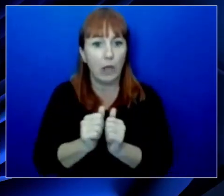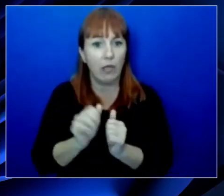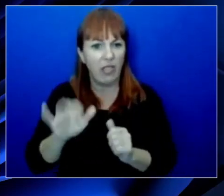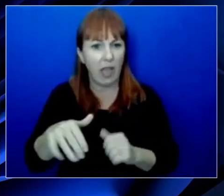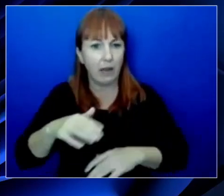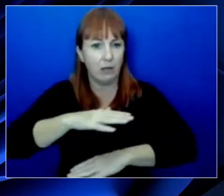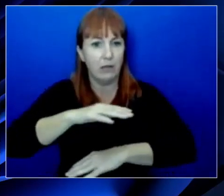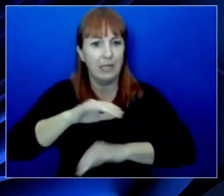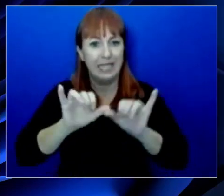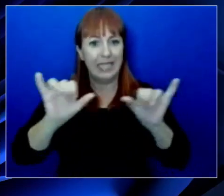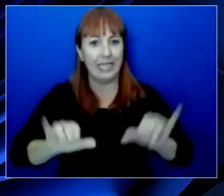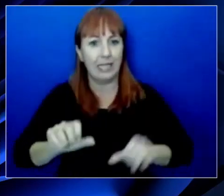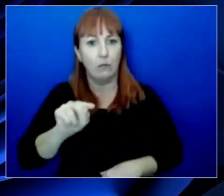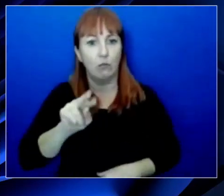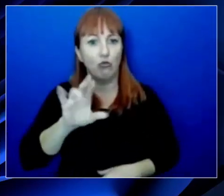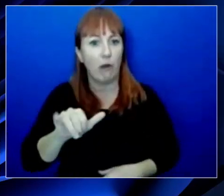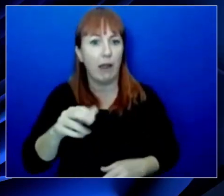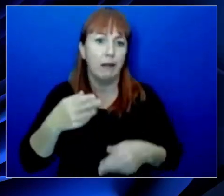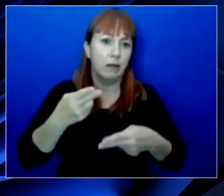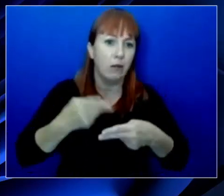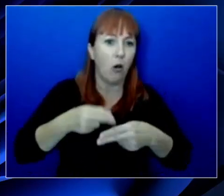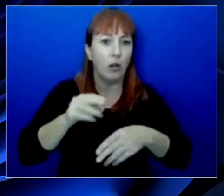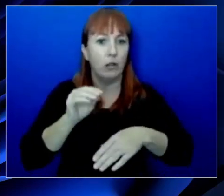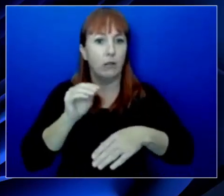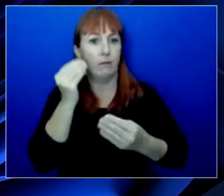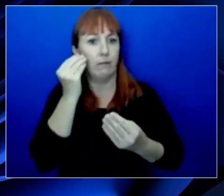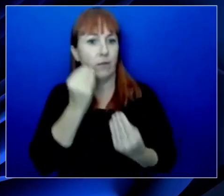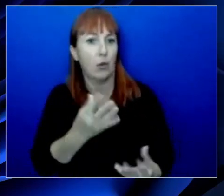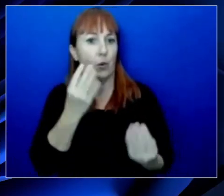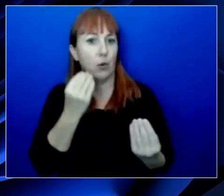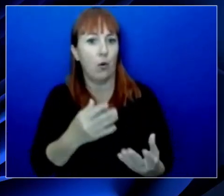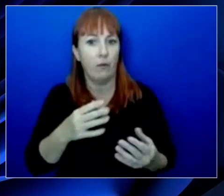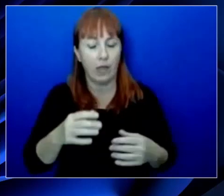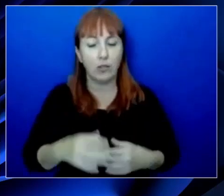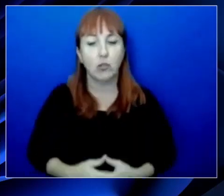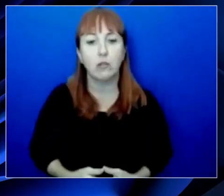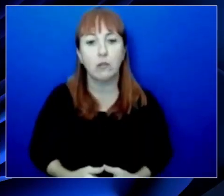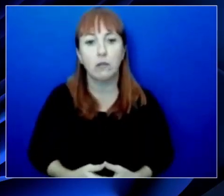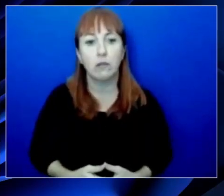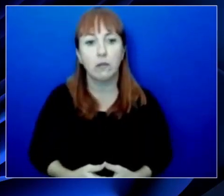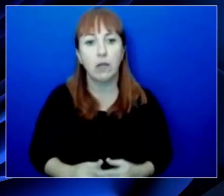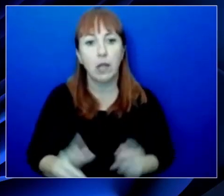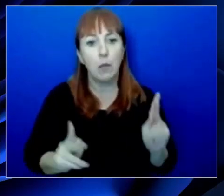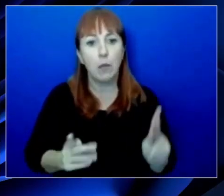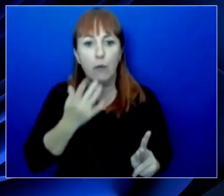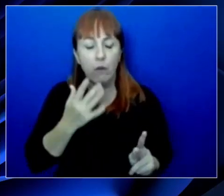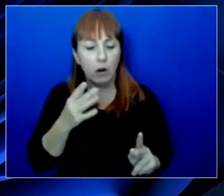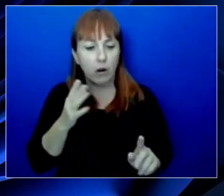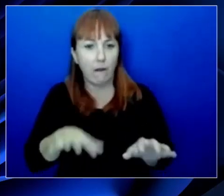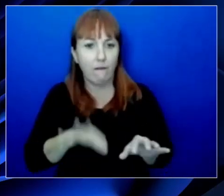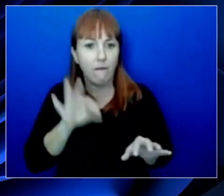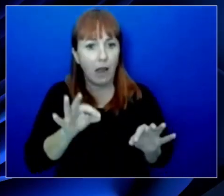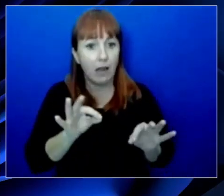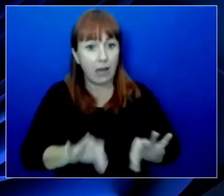area is they really want to be able to quickly and efficiently get to things that are important to them with their applications.